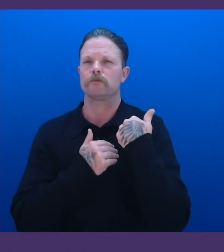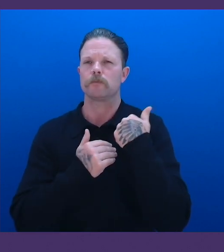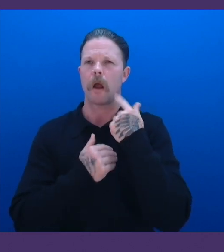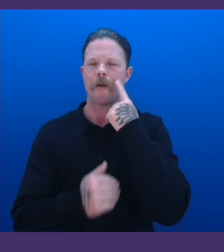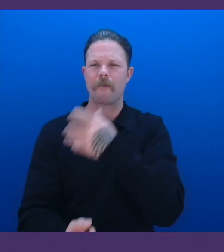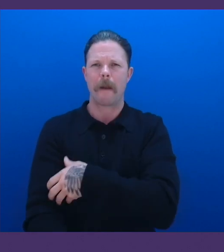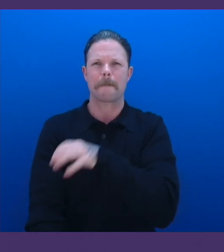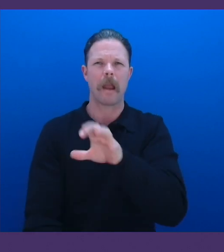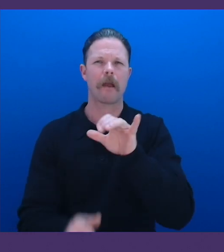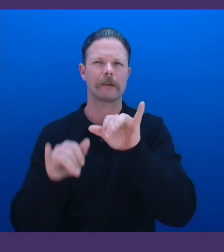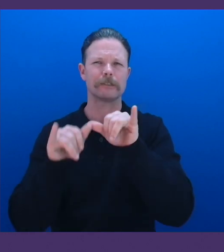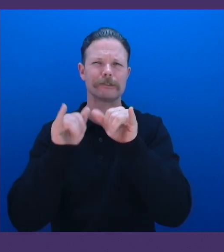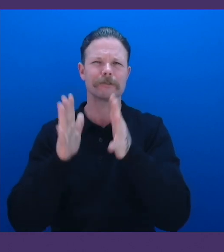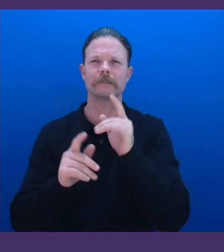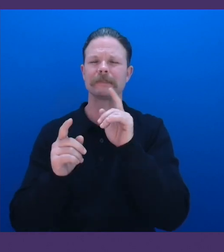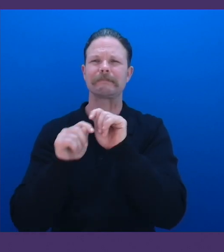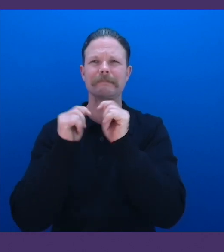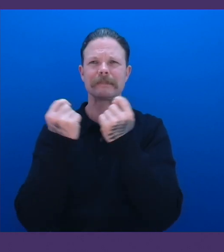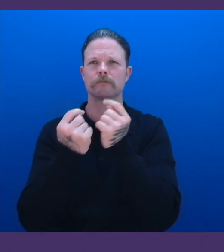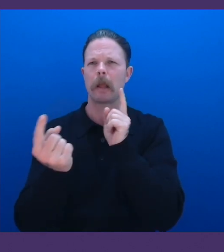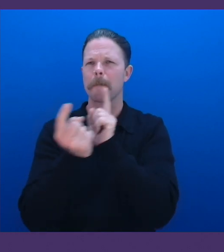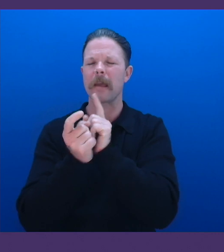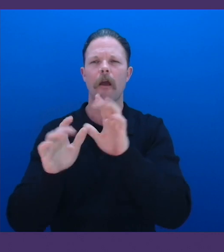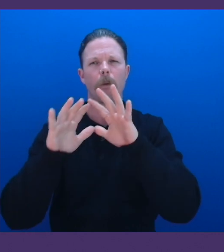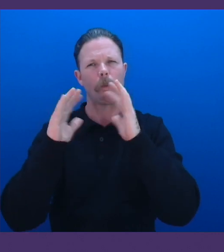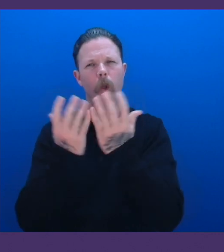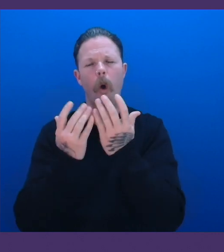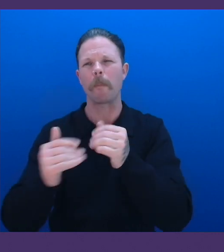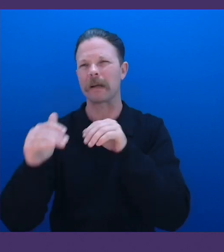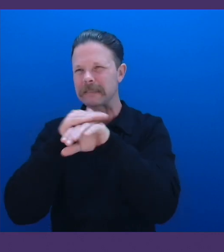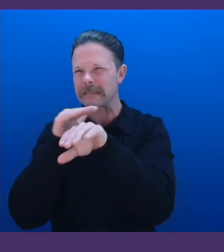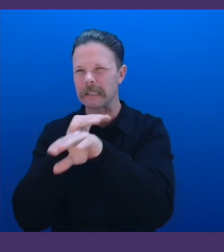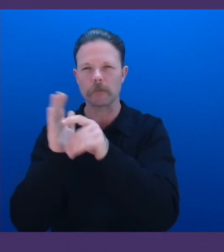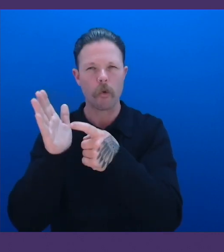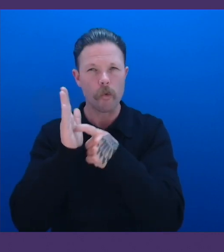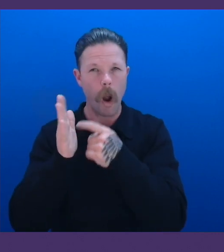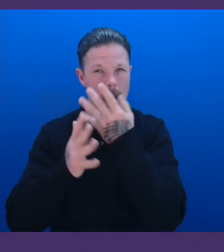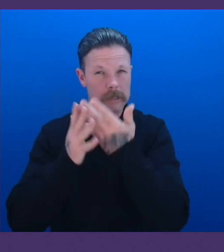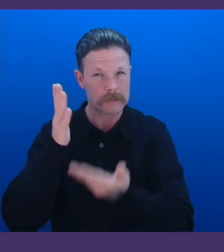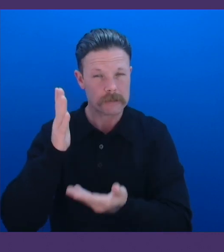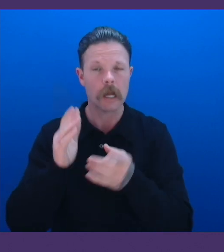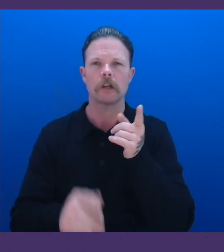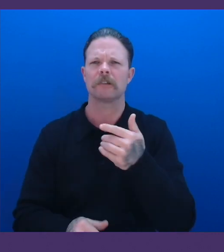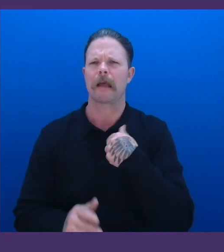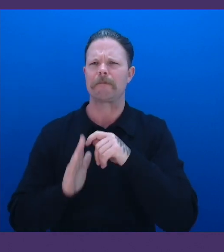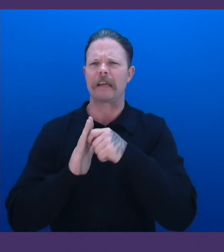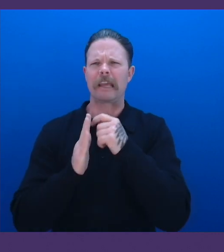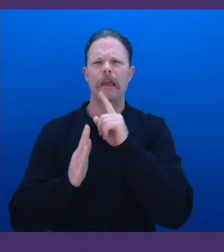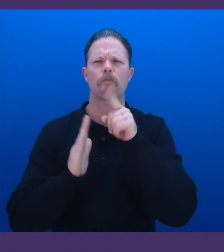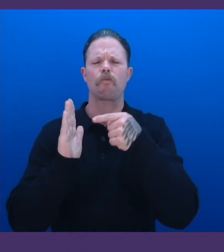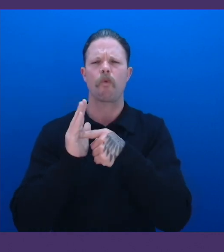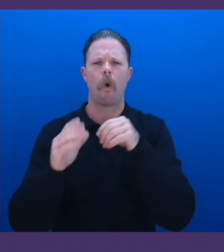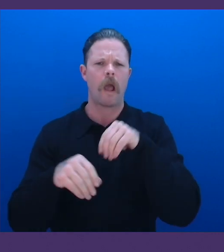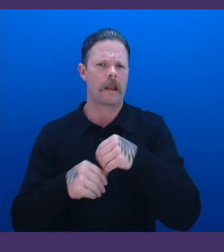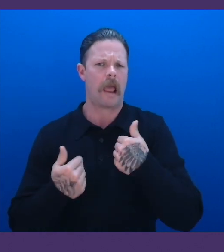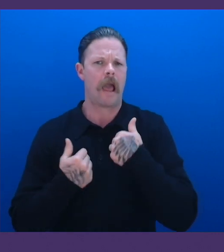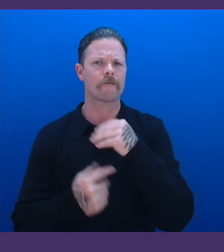to meet global accessibility requirements and she has a key role in helping Microsoft be ready for the EAA.